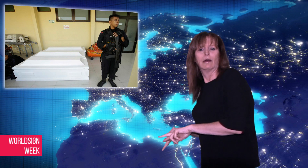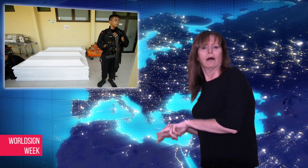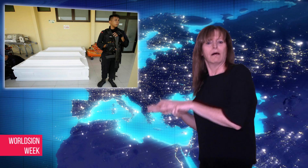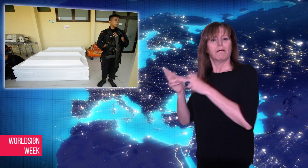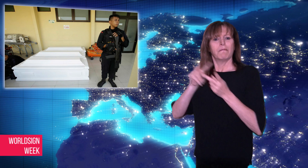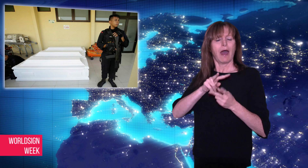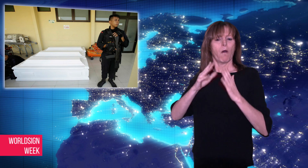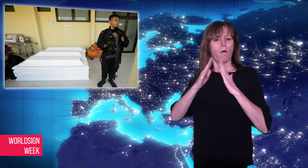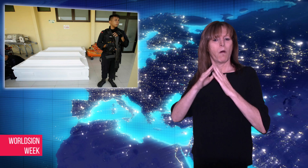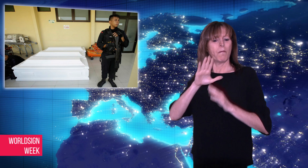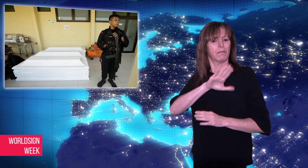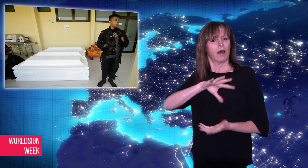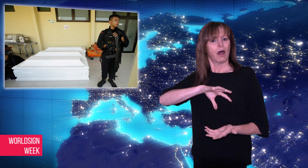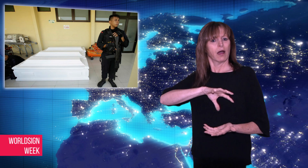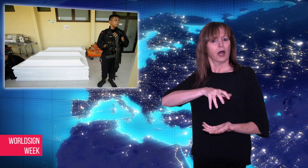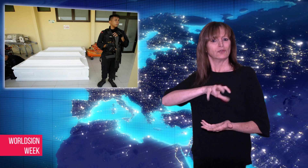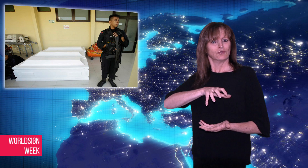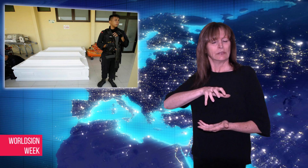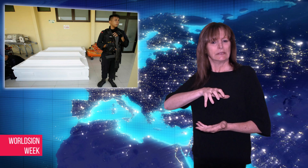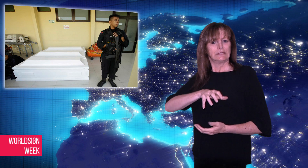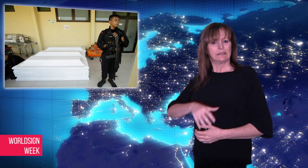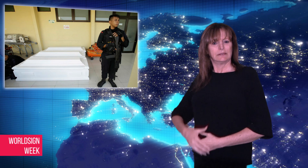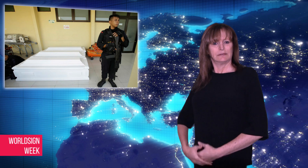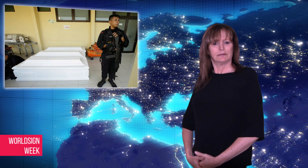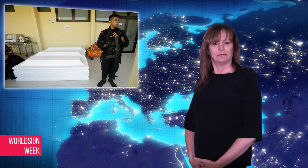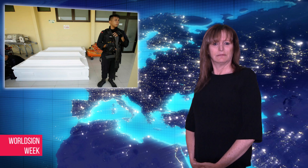all, 25 people have died since